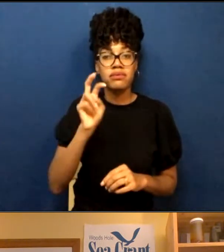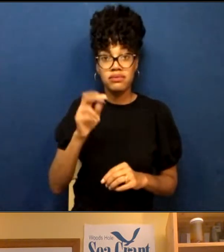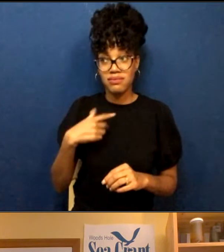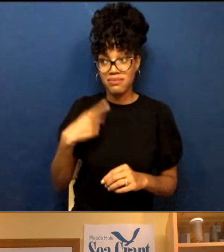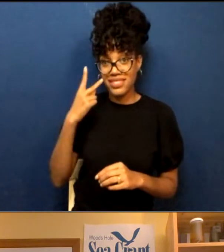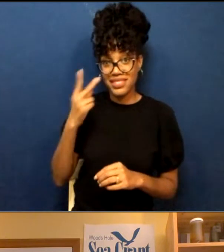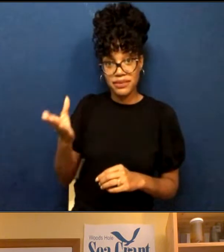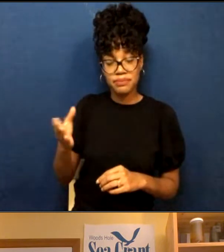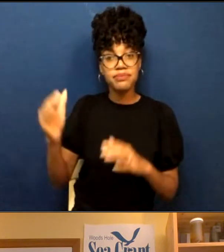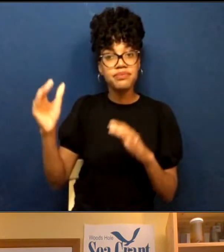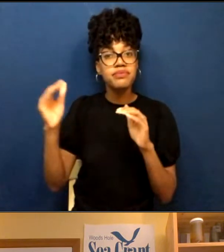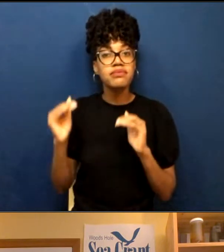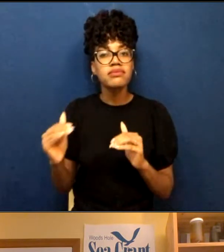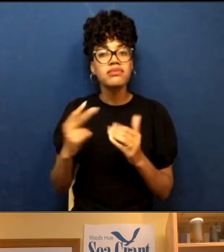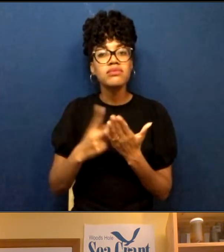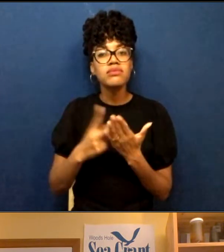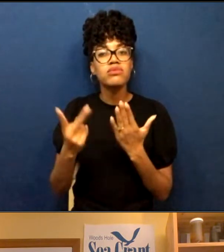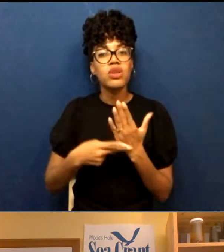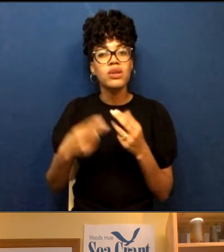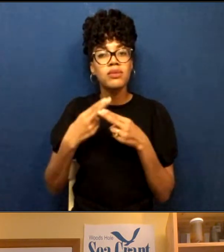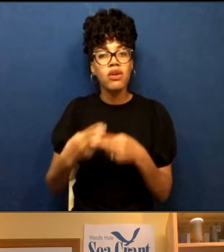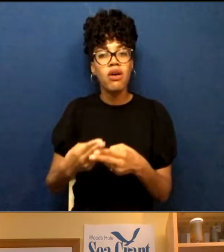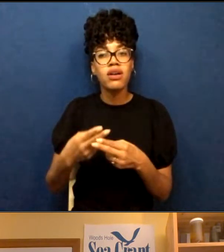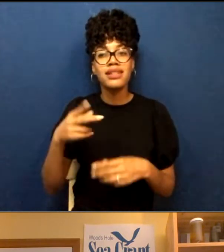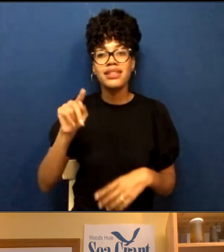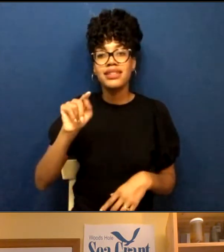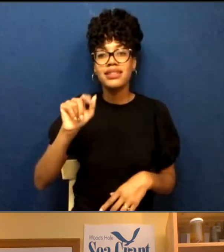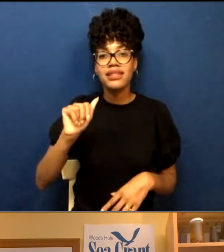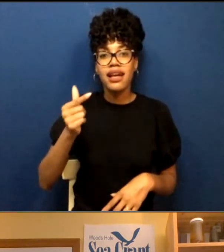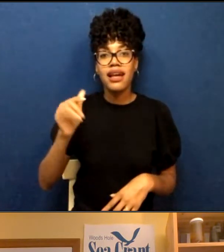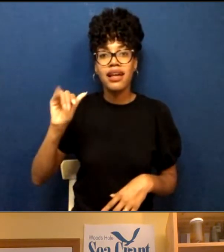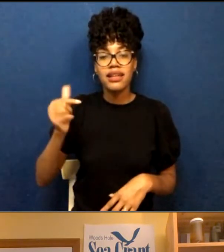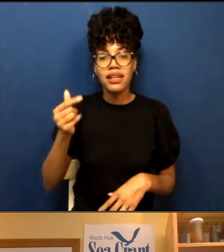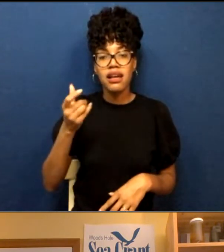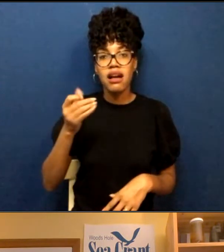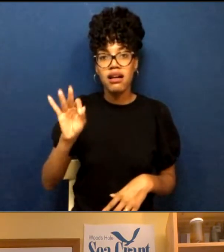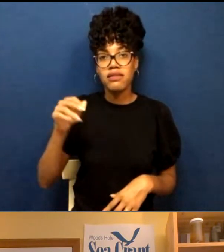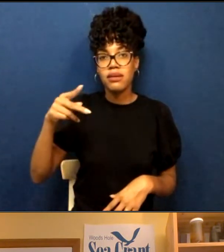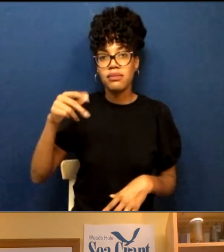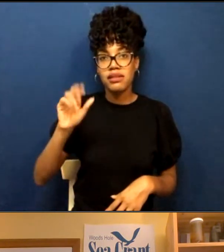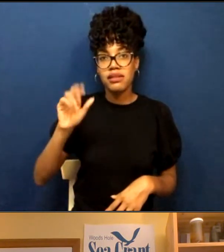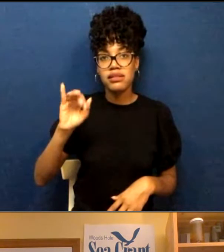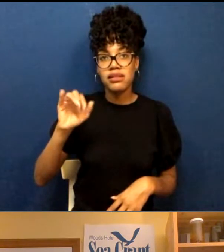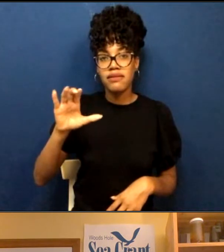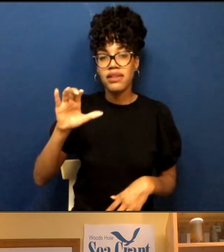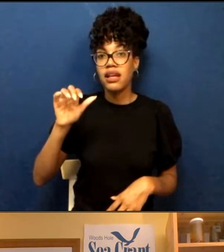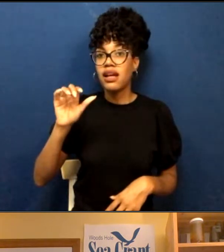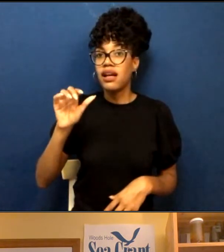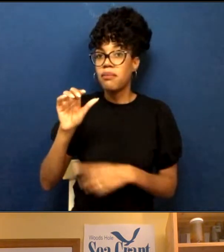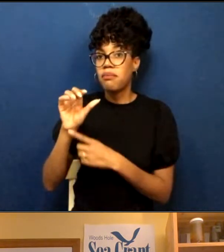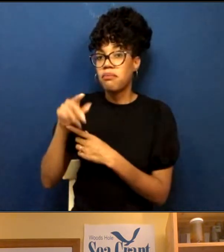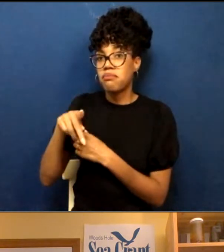the Tagging of Pacific Pelagics. And that's based here on the West Coast and they have data and maps to see as well